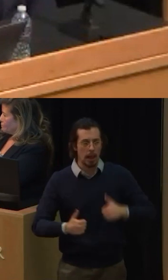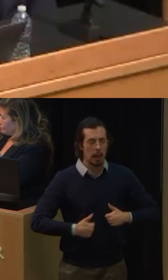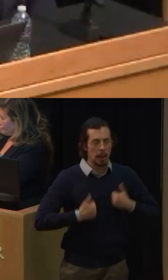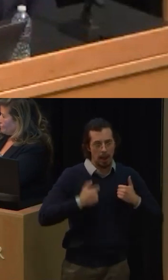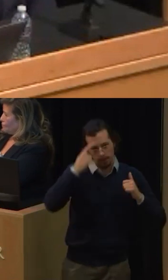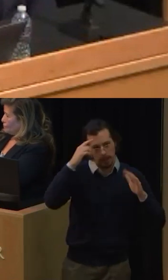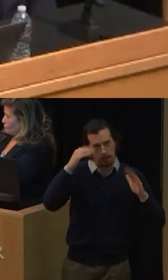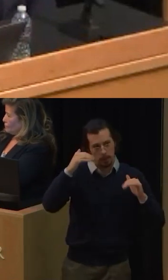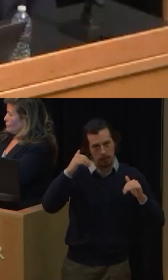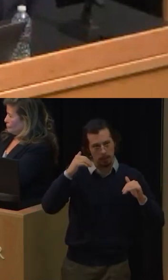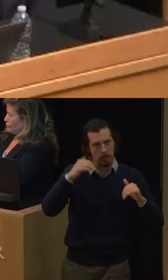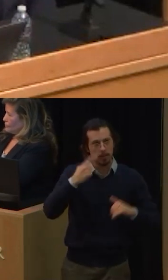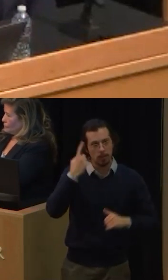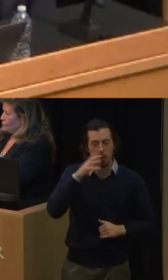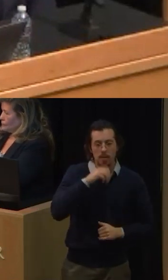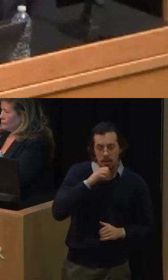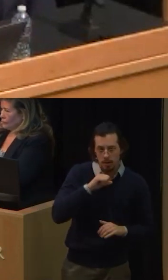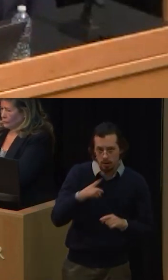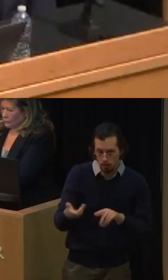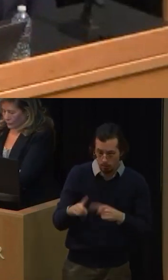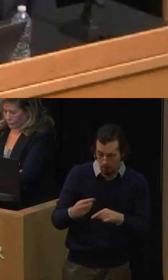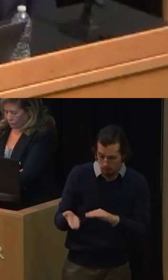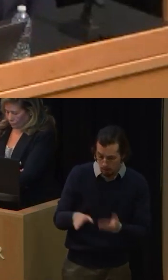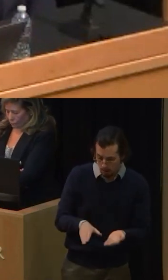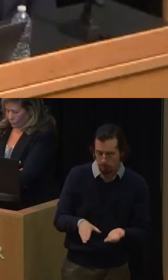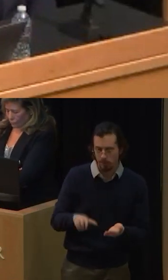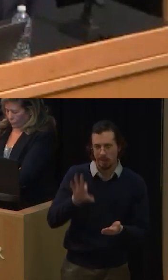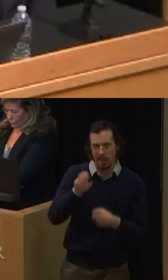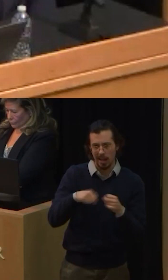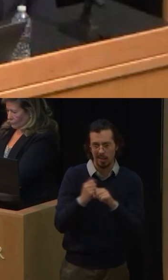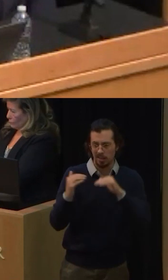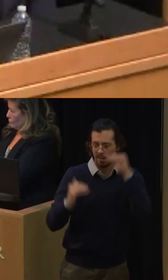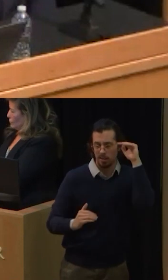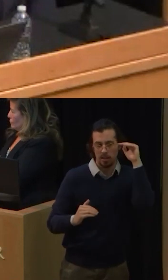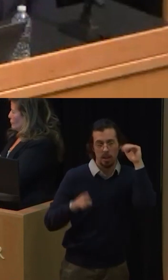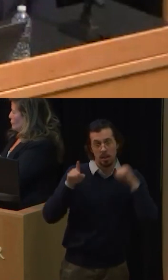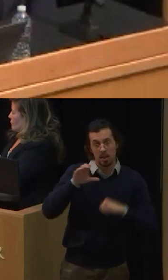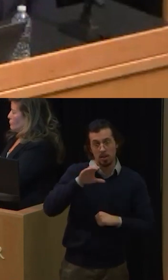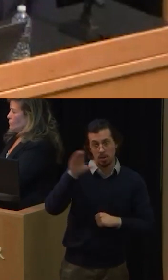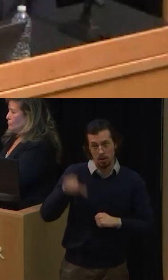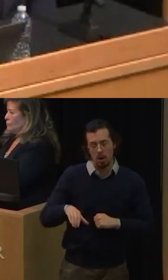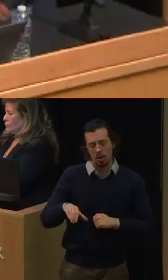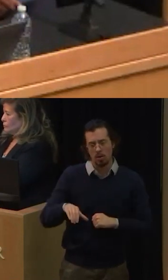that exists four miles apart in this community and in Chicago, thanks to Bob Holloway, a paper he shared with me,